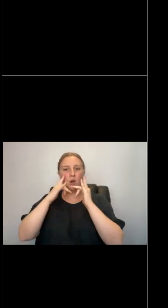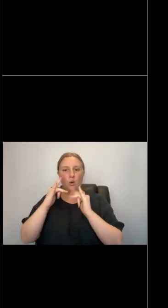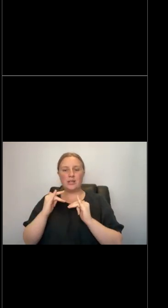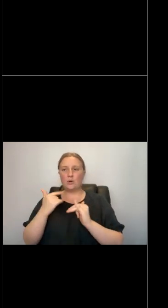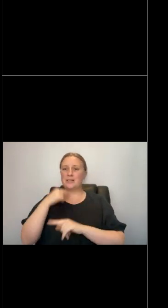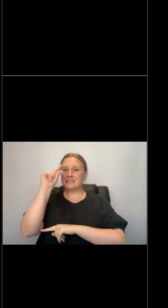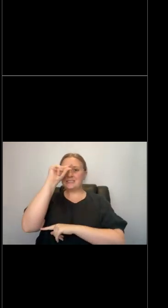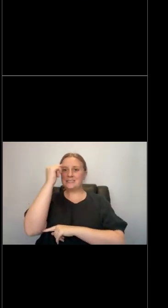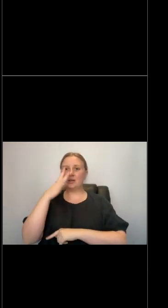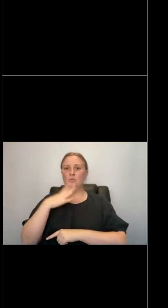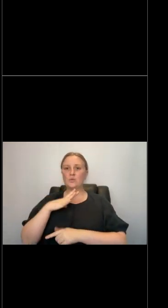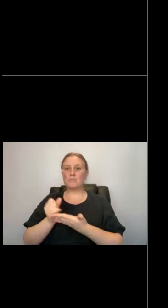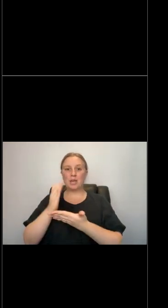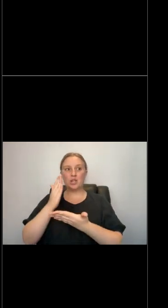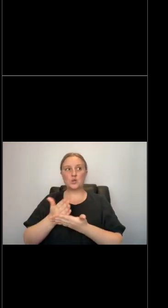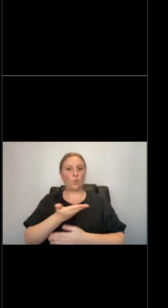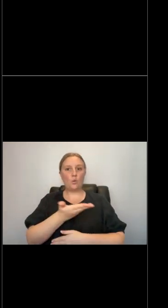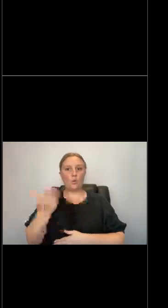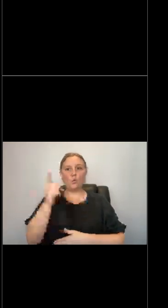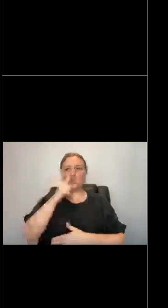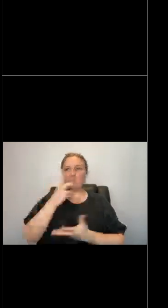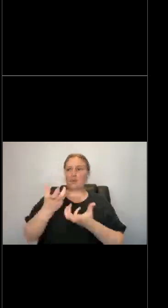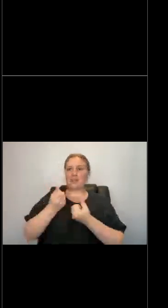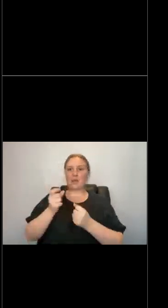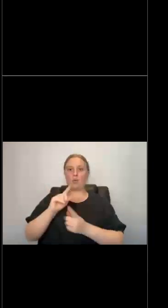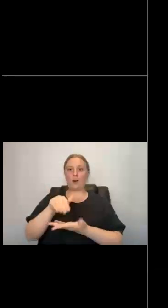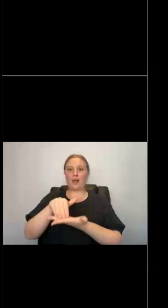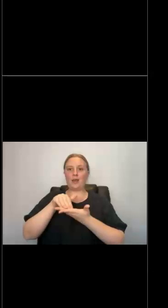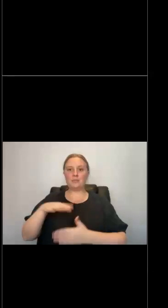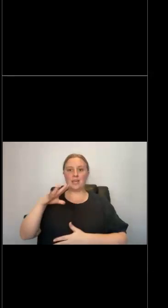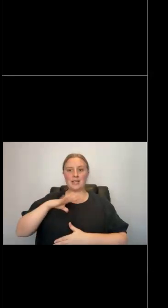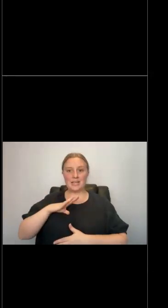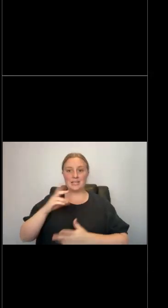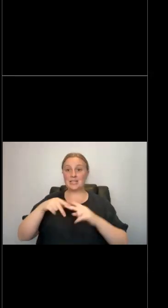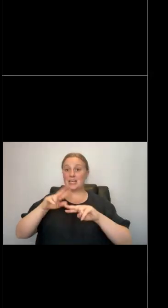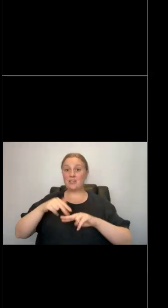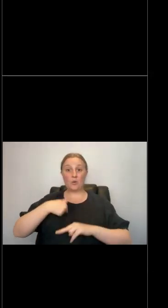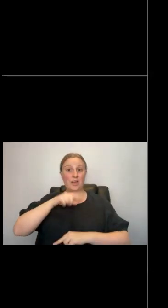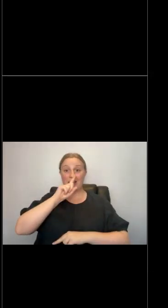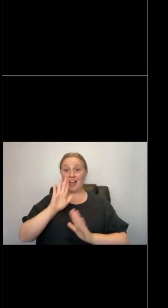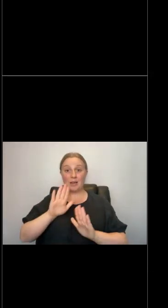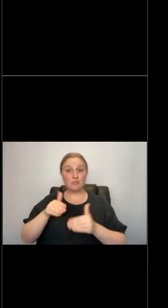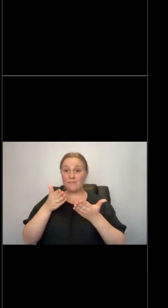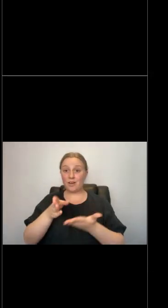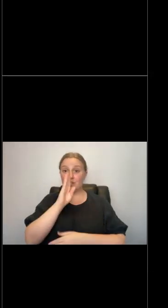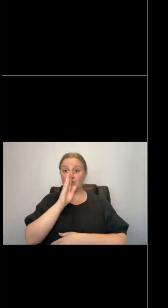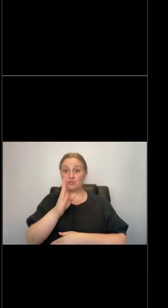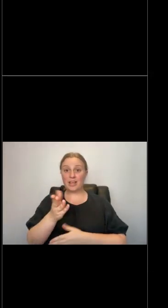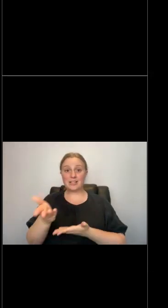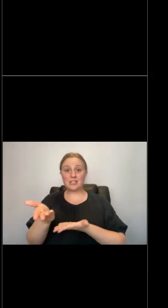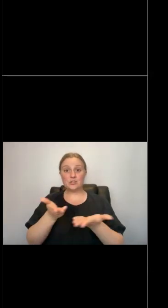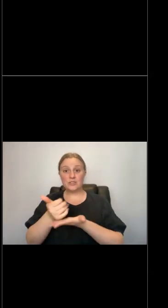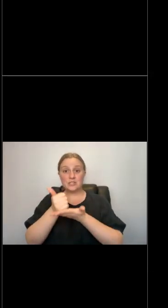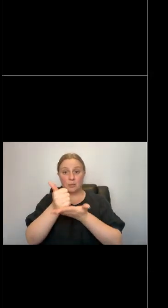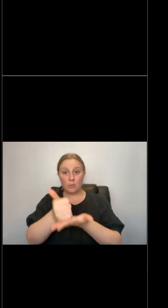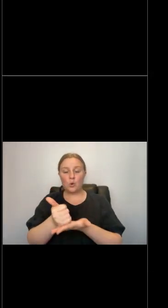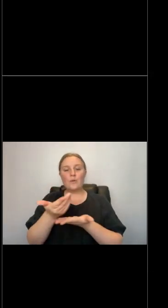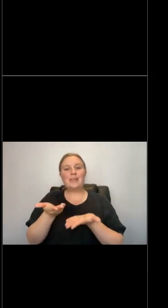if we're not capable of providing that, we can certainly provide a referral that will hopefully be of assistance.